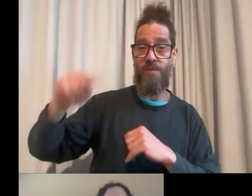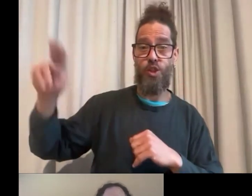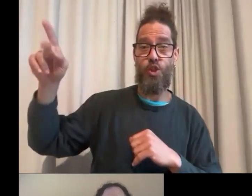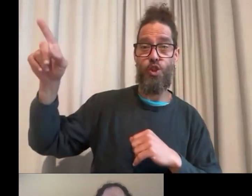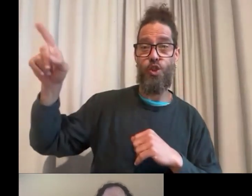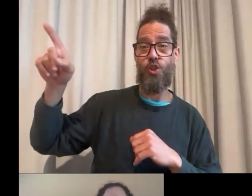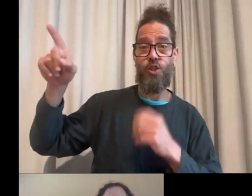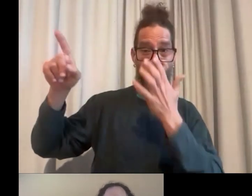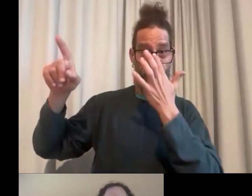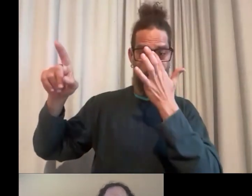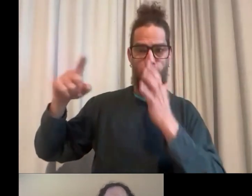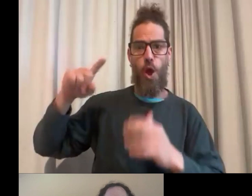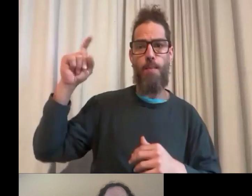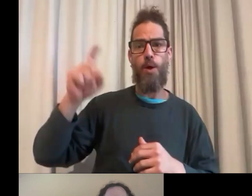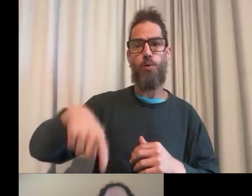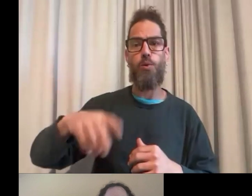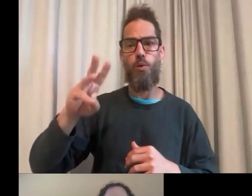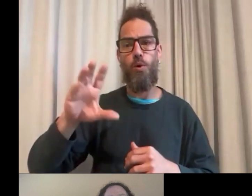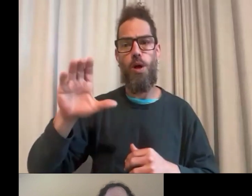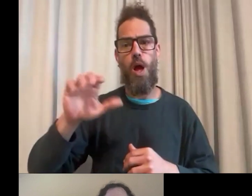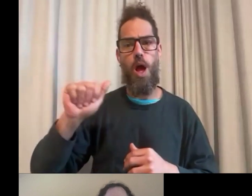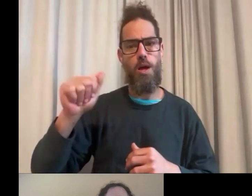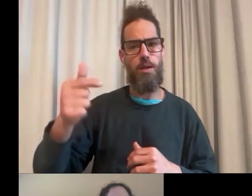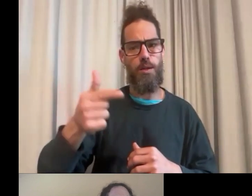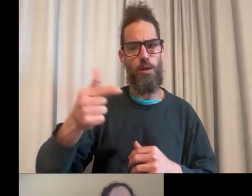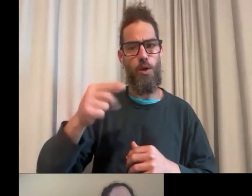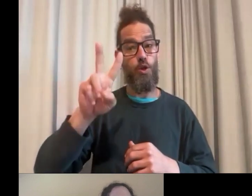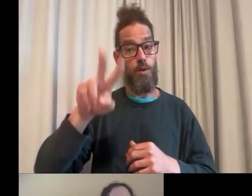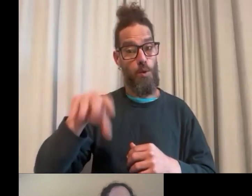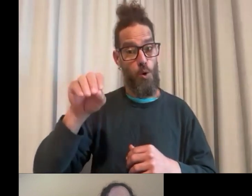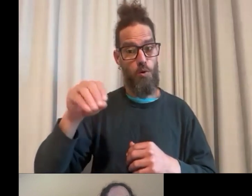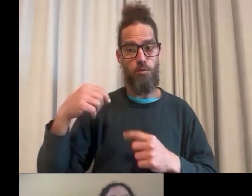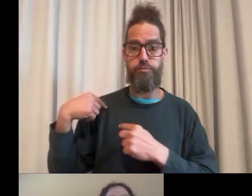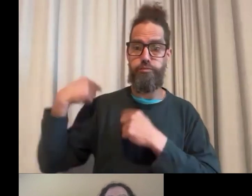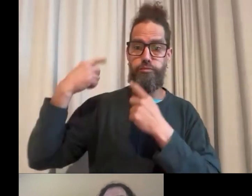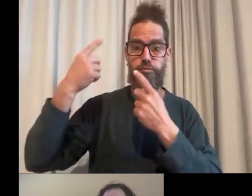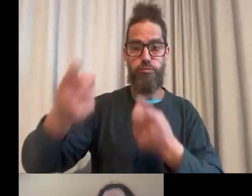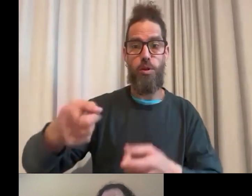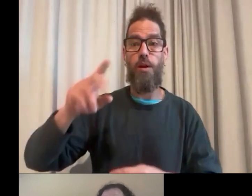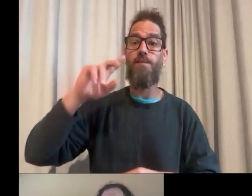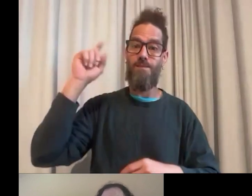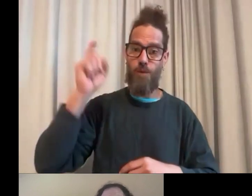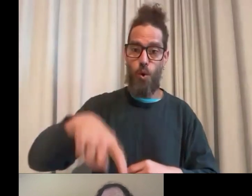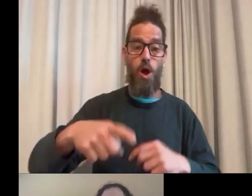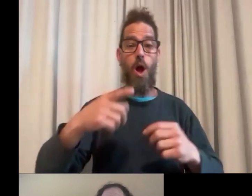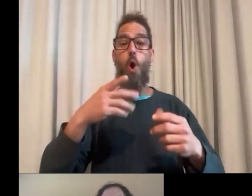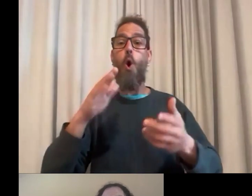worked together on this. And the result was Norway demanded WCAG 2.0 AA conformance